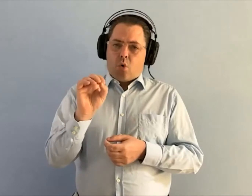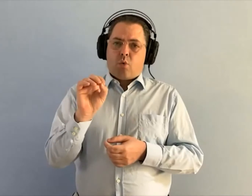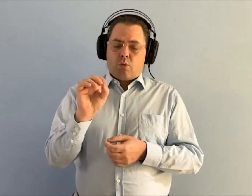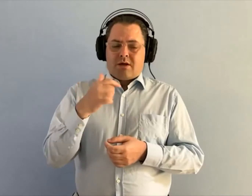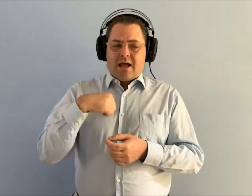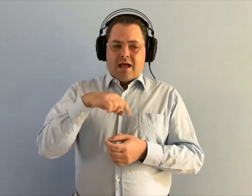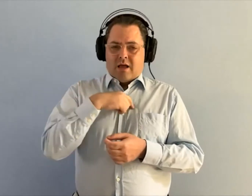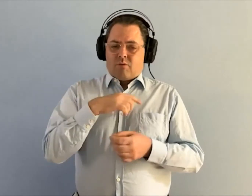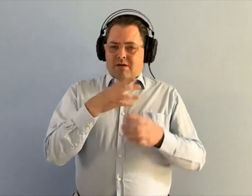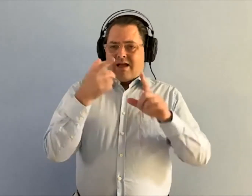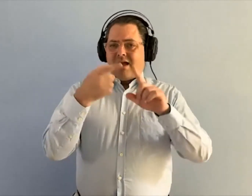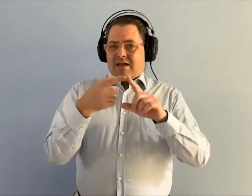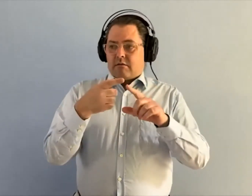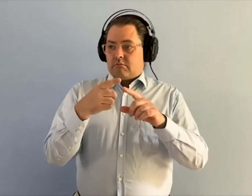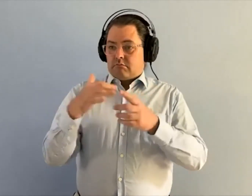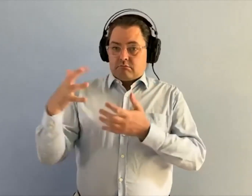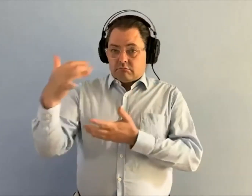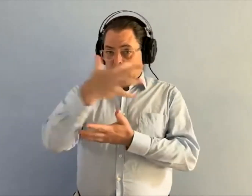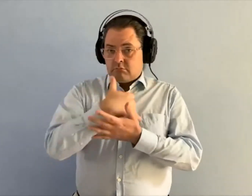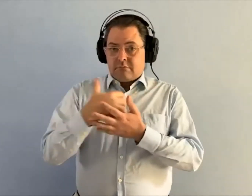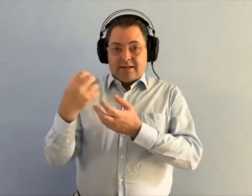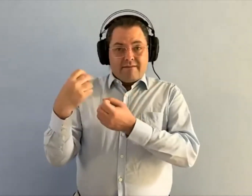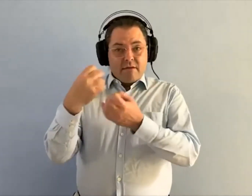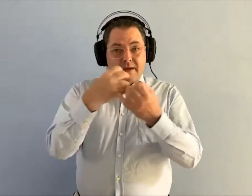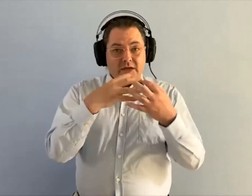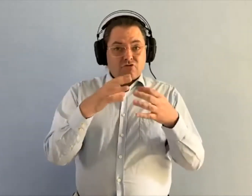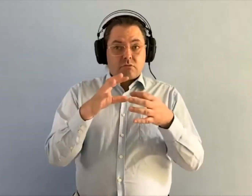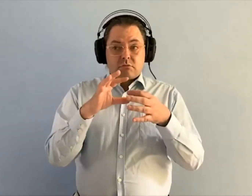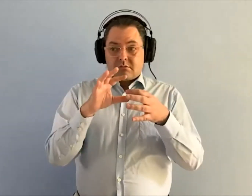with disabilities. We also engaged as DPOs we also